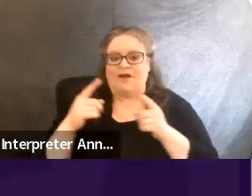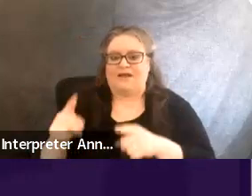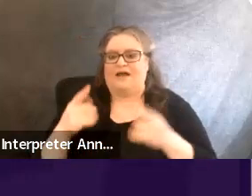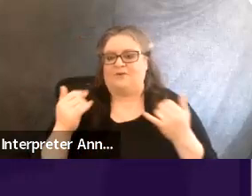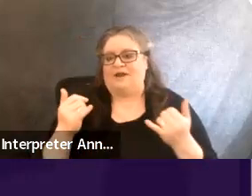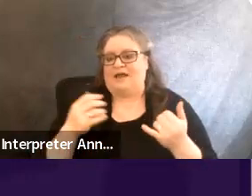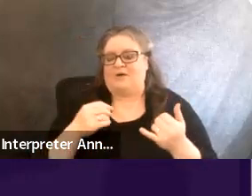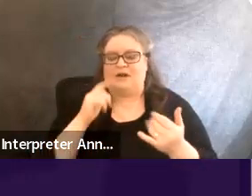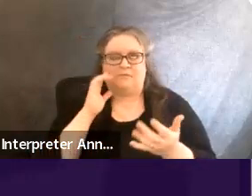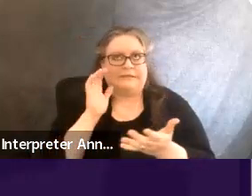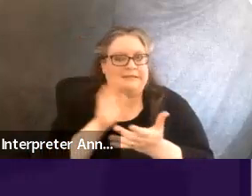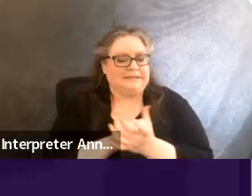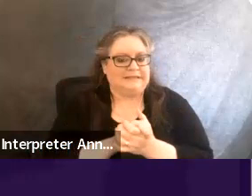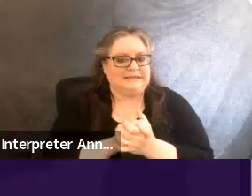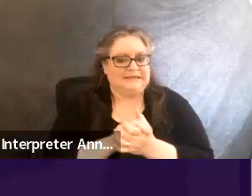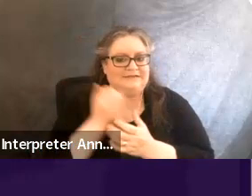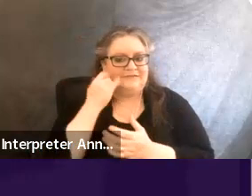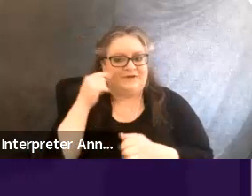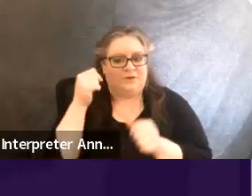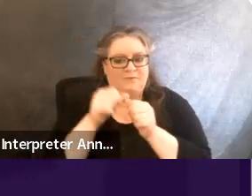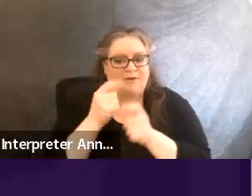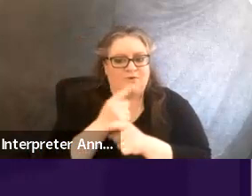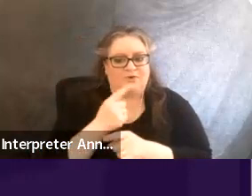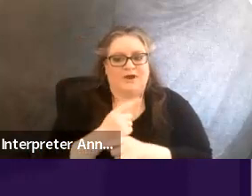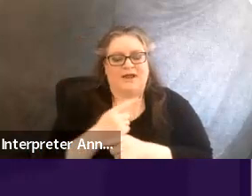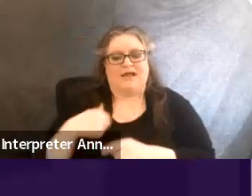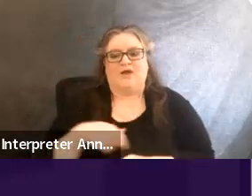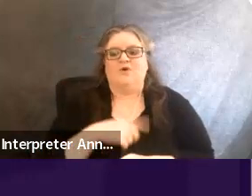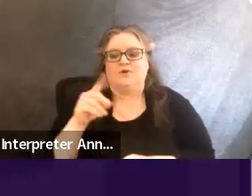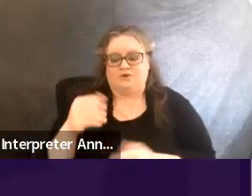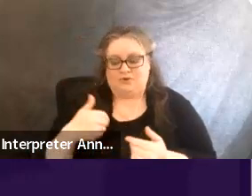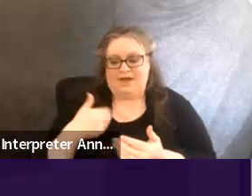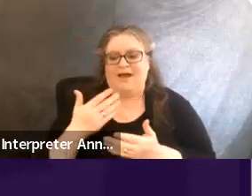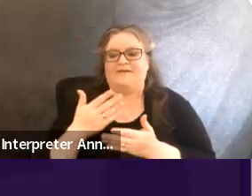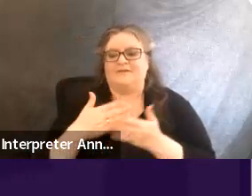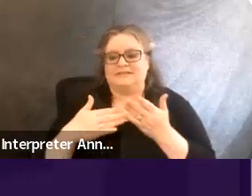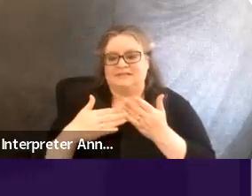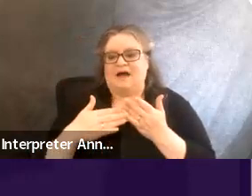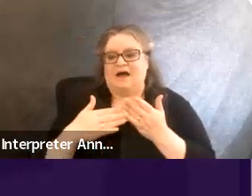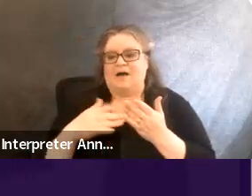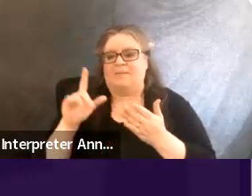and I believe, if I remember correctly, we do have some blog articles that I can look to see